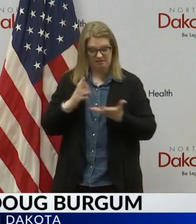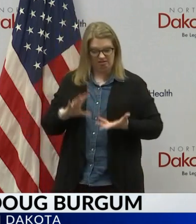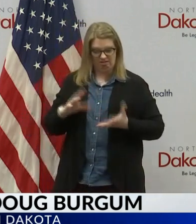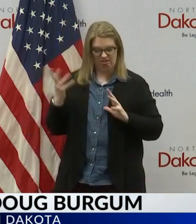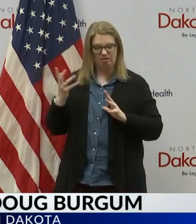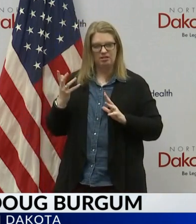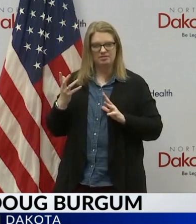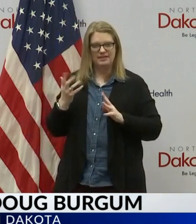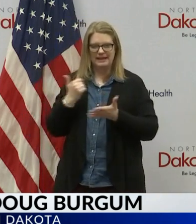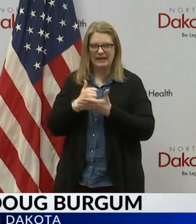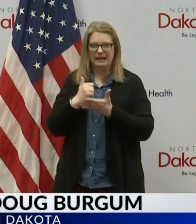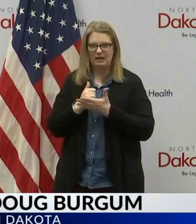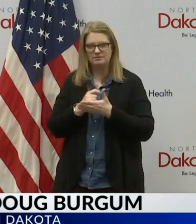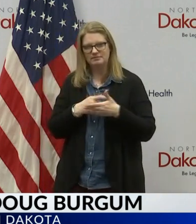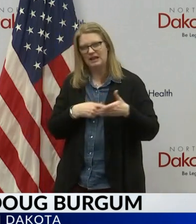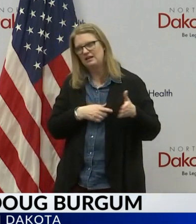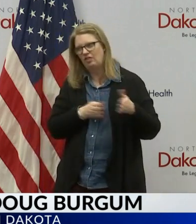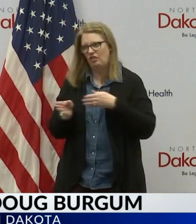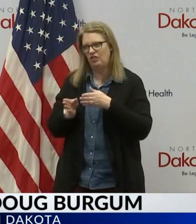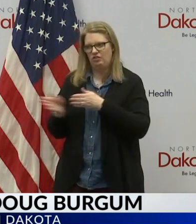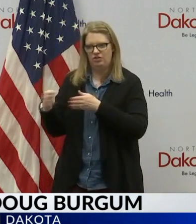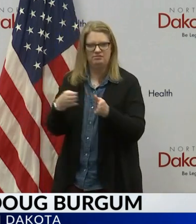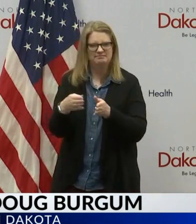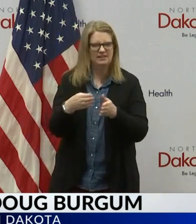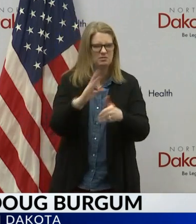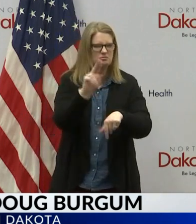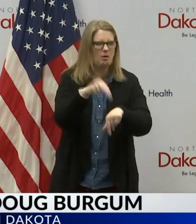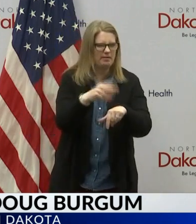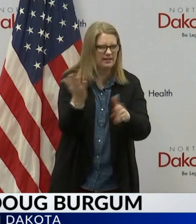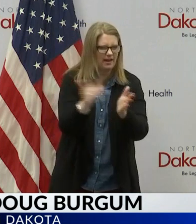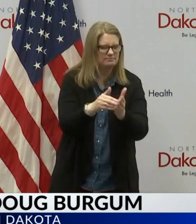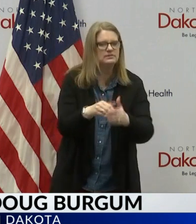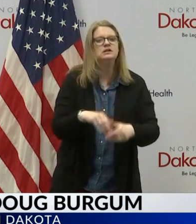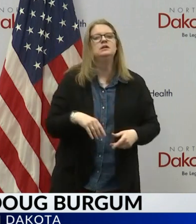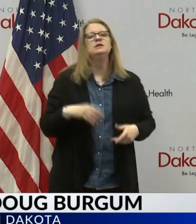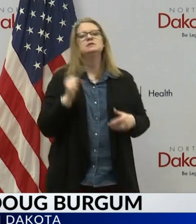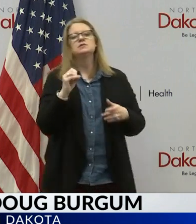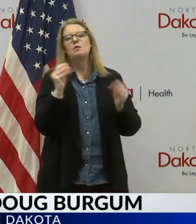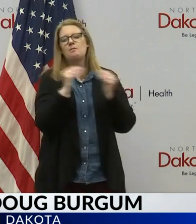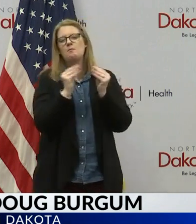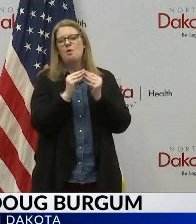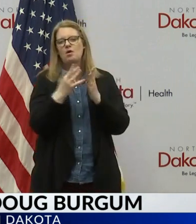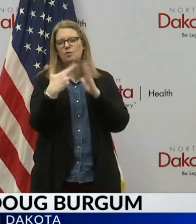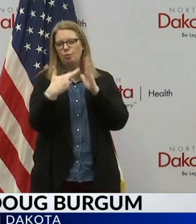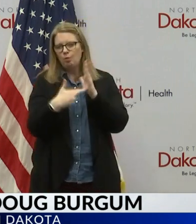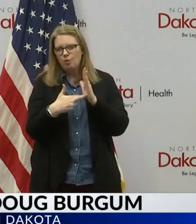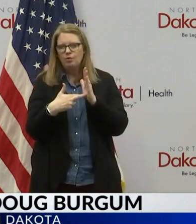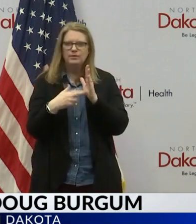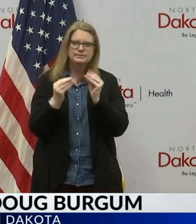OF THE BANK OF NORTH DAKOTA AND GIFTS THEM MORE FLEXIBILITY AS WE WORK OUR WAY OUT OF THE ECONOMIC SITUATION.